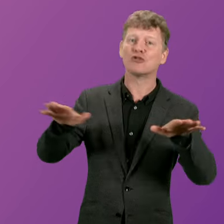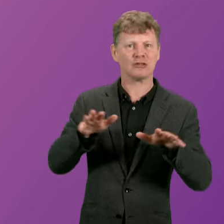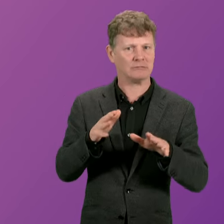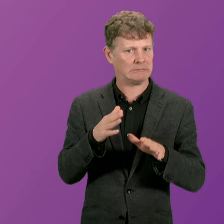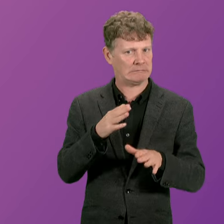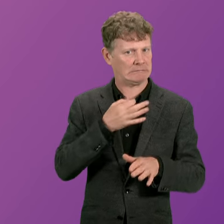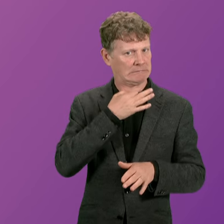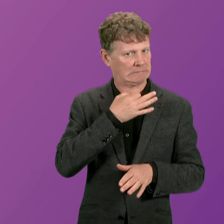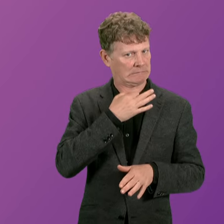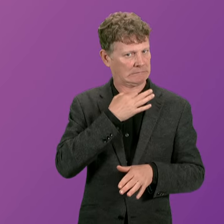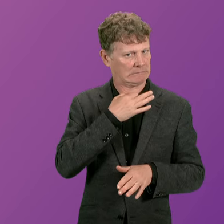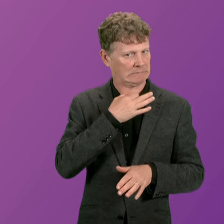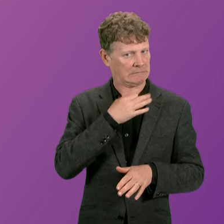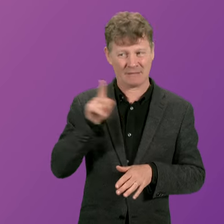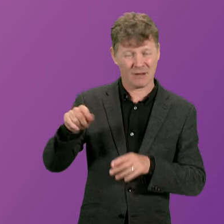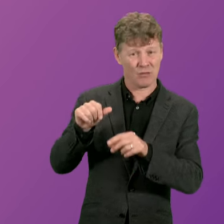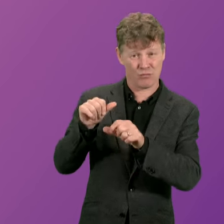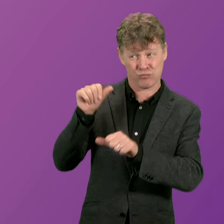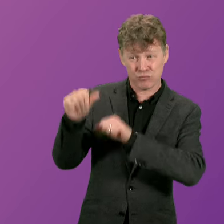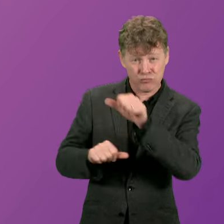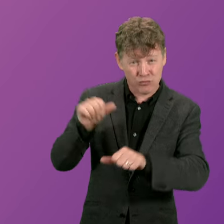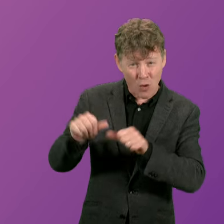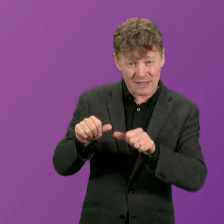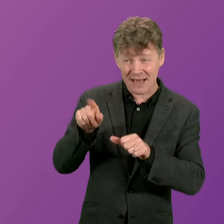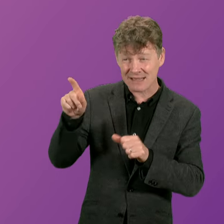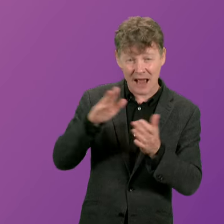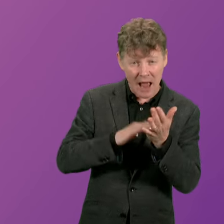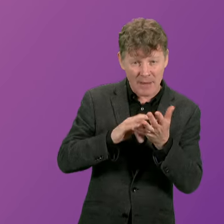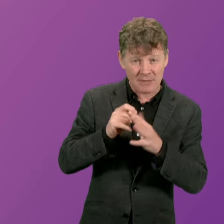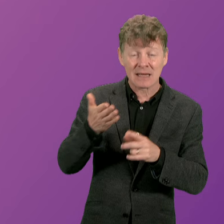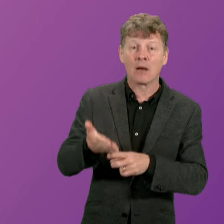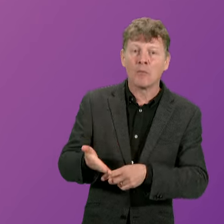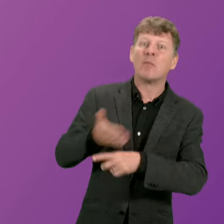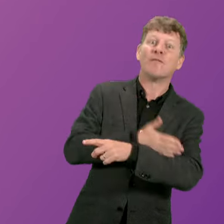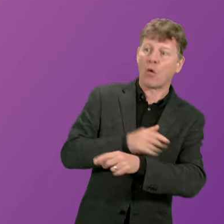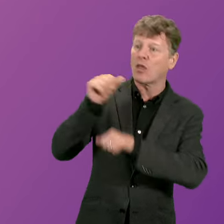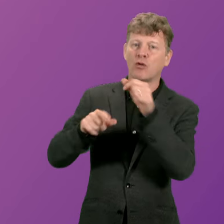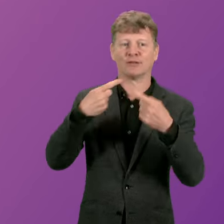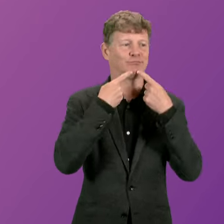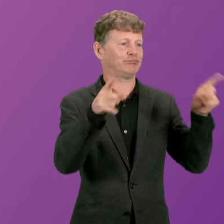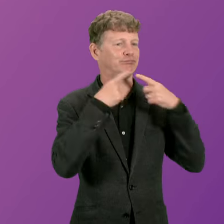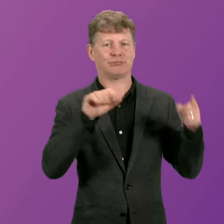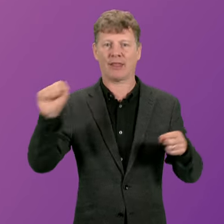a process was going to be undertaken where members had prejudged it. That is an issue, and Mr Sarwar